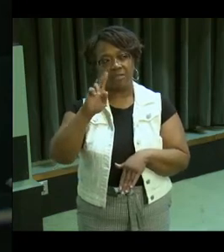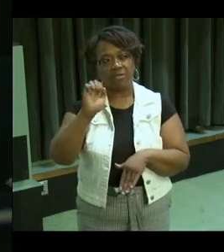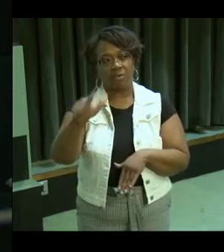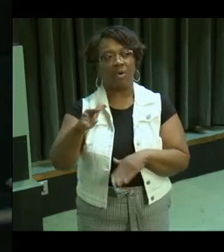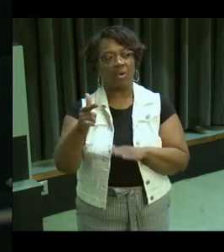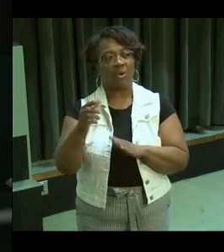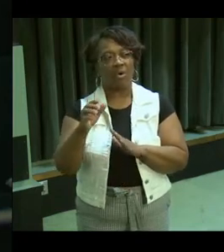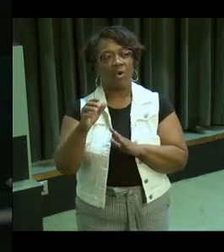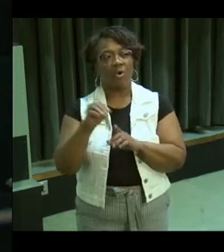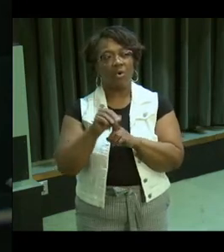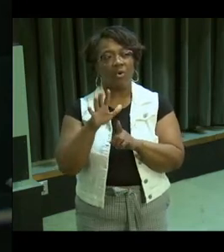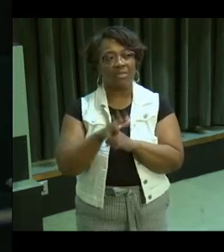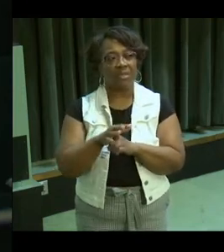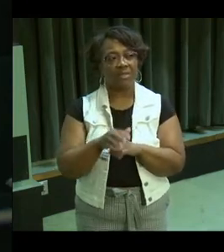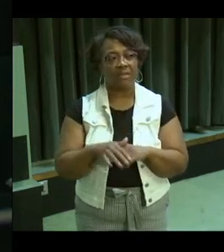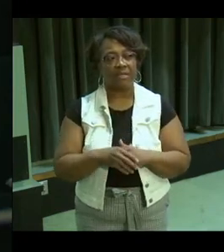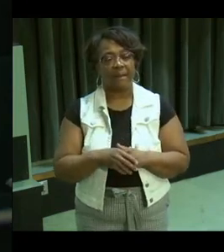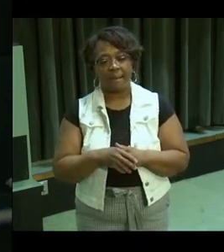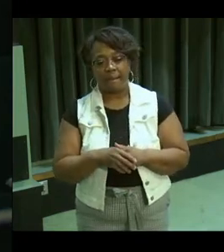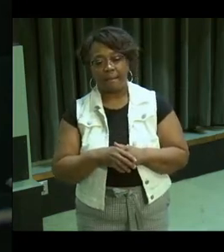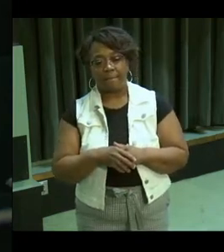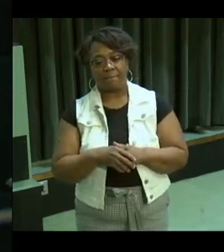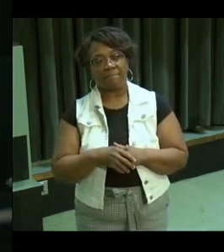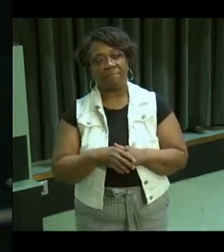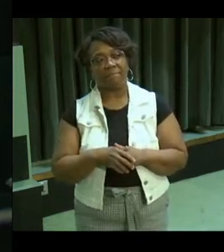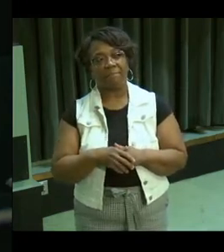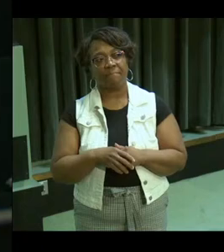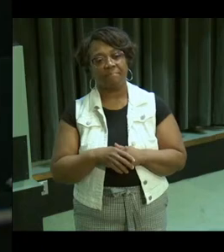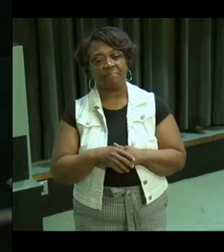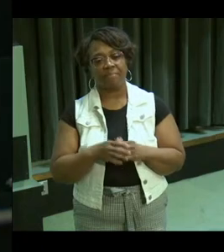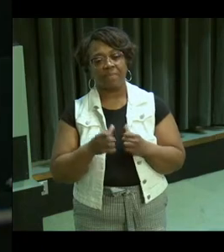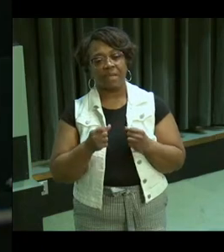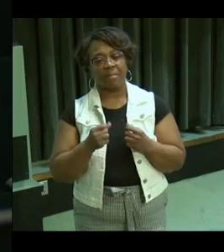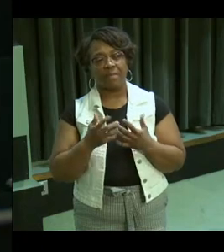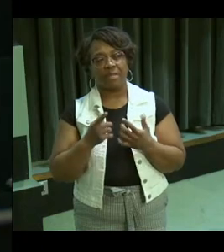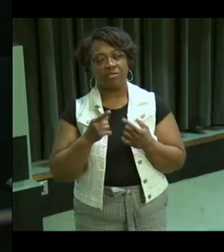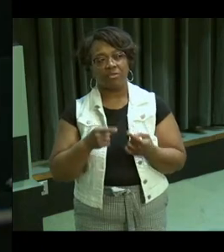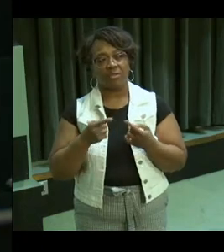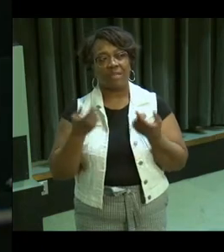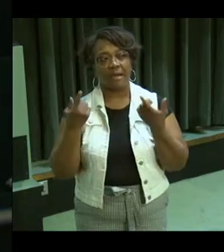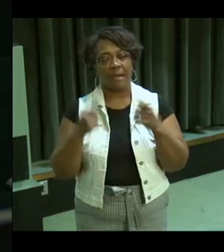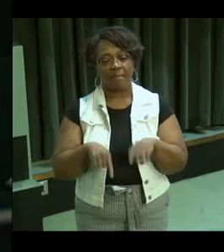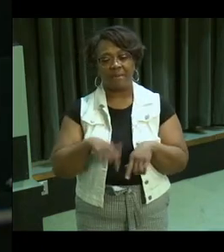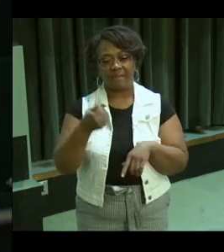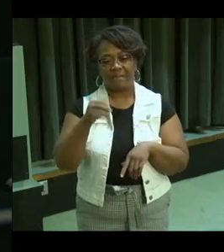large has not been waging a lot